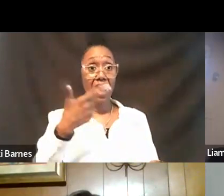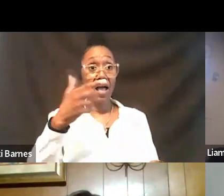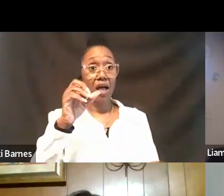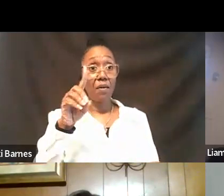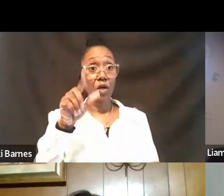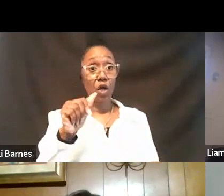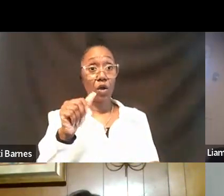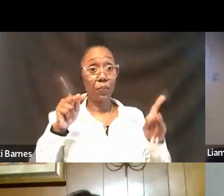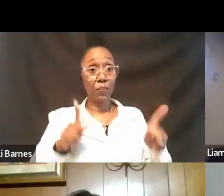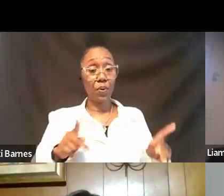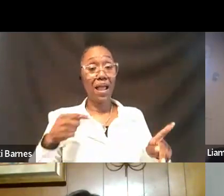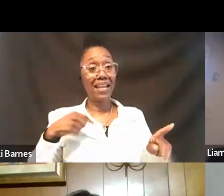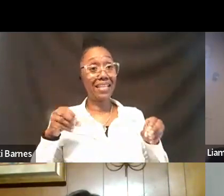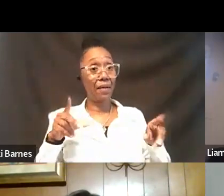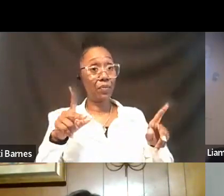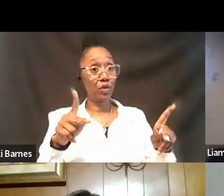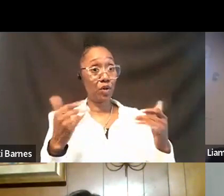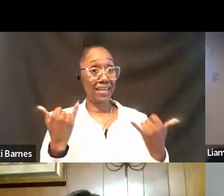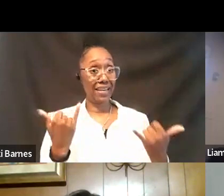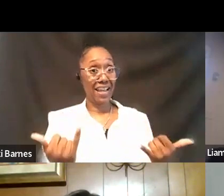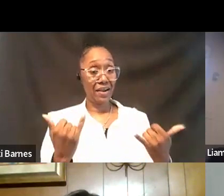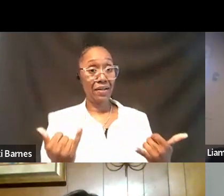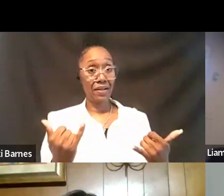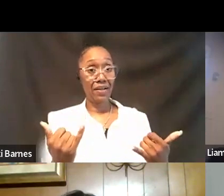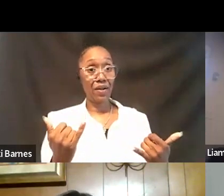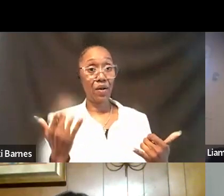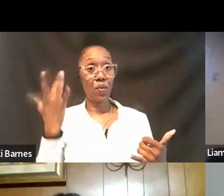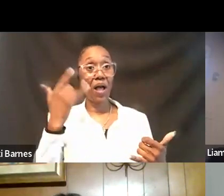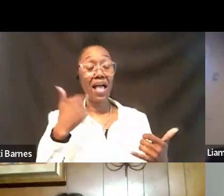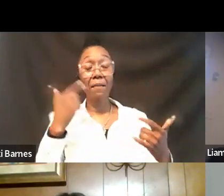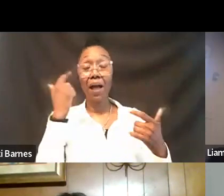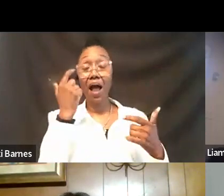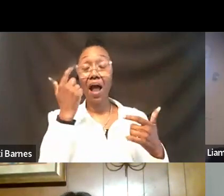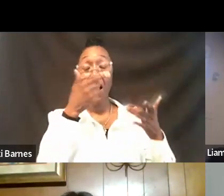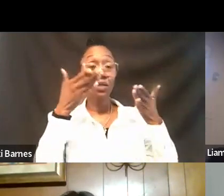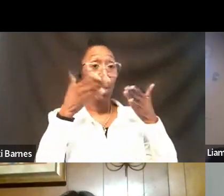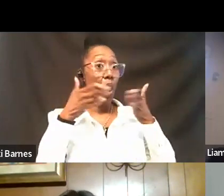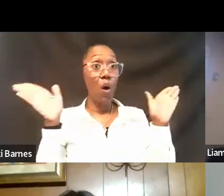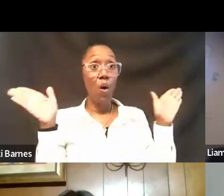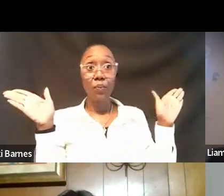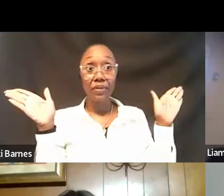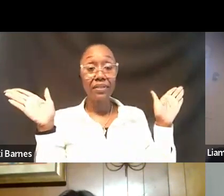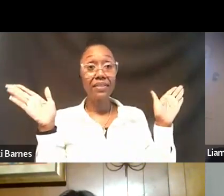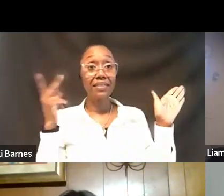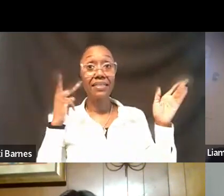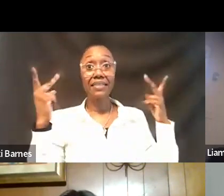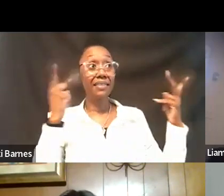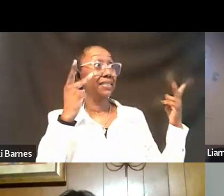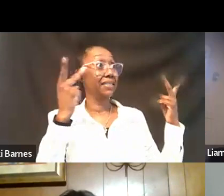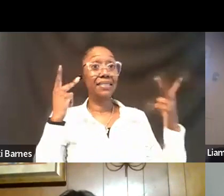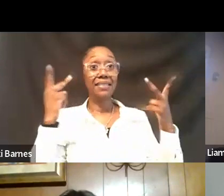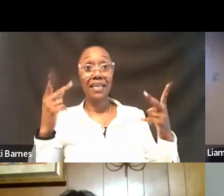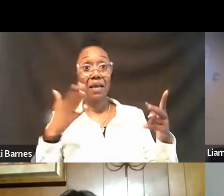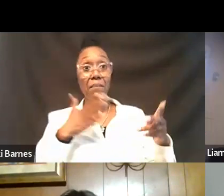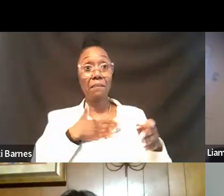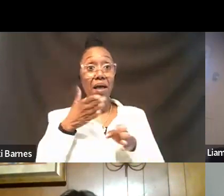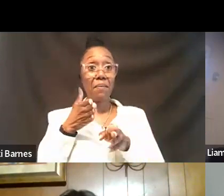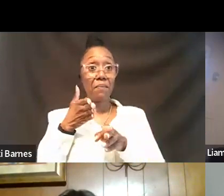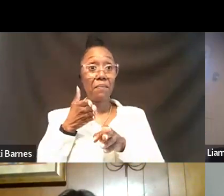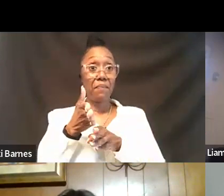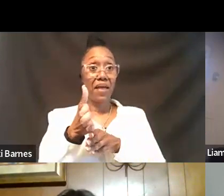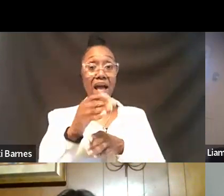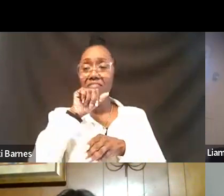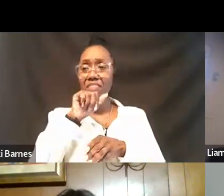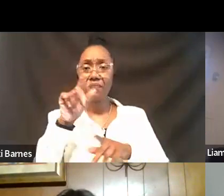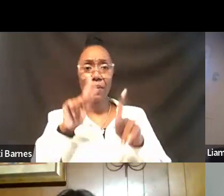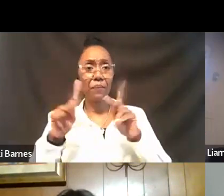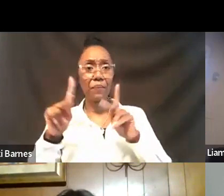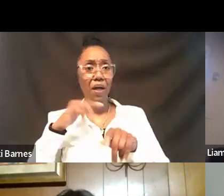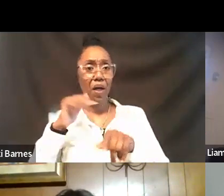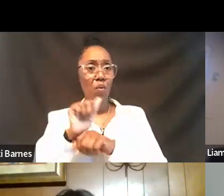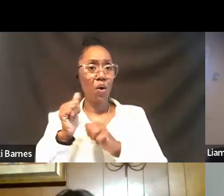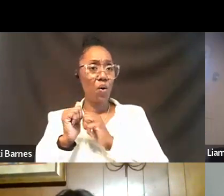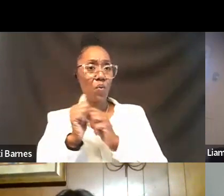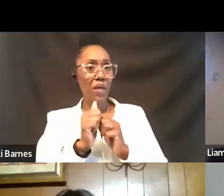An opportunity that I am not cause. It opened my eye to my. What I'm doing in school, my major and I love the people I work with and I'm enjoying my experience so far.